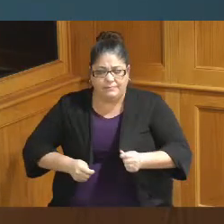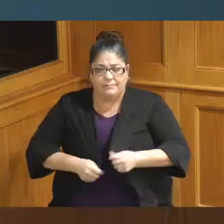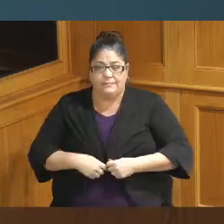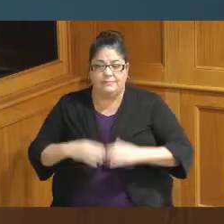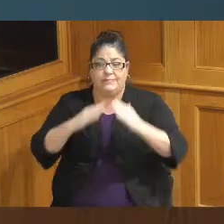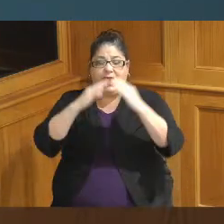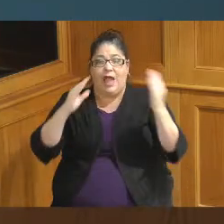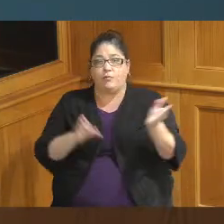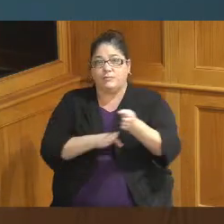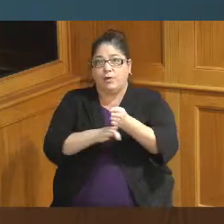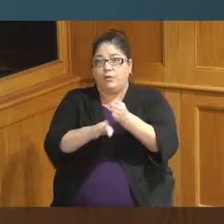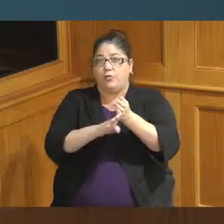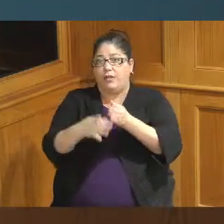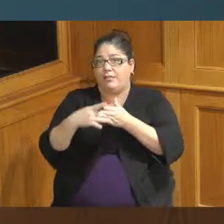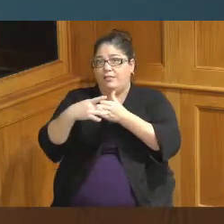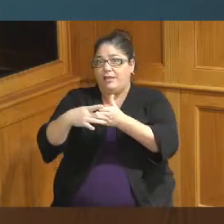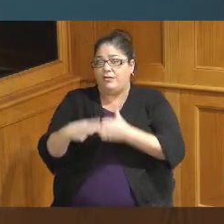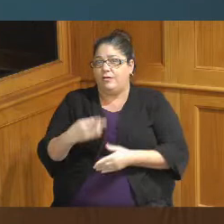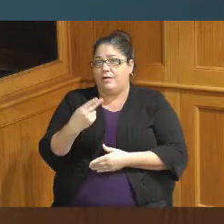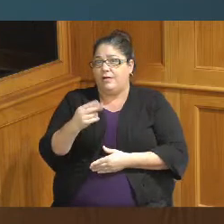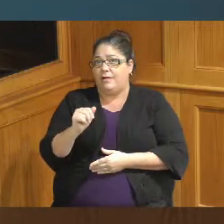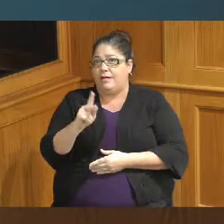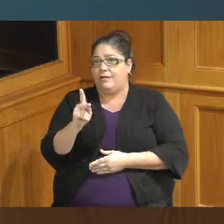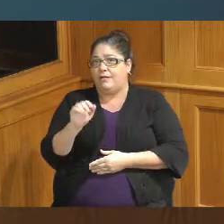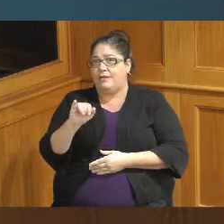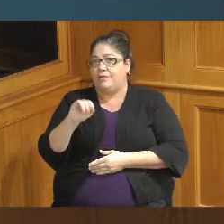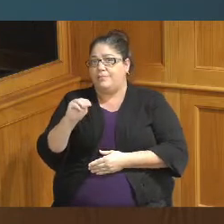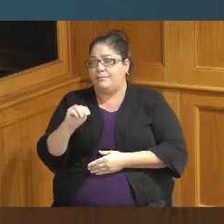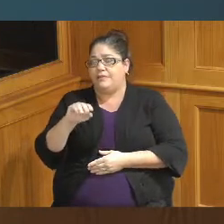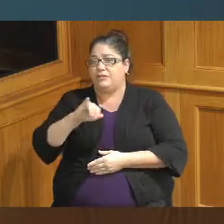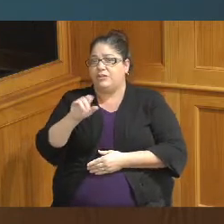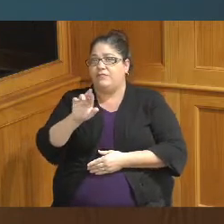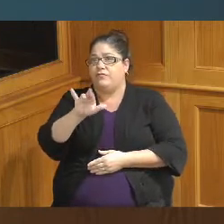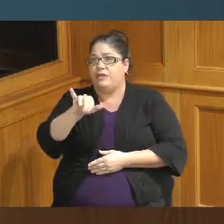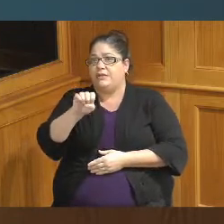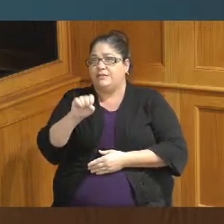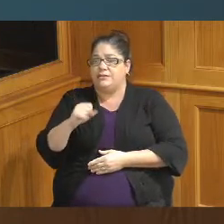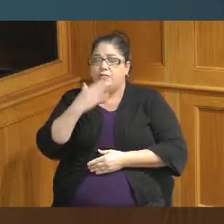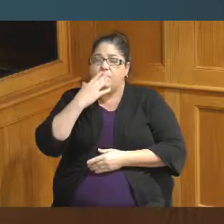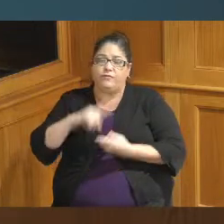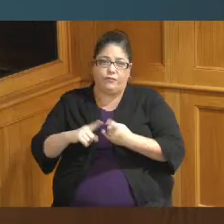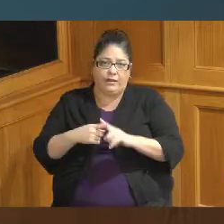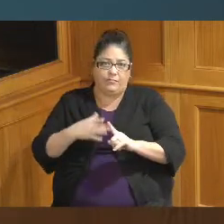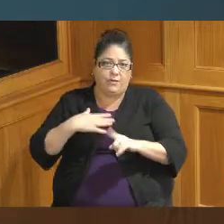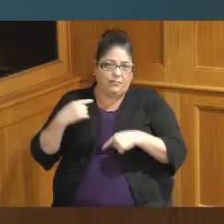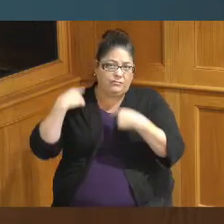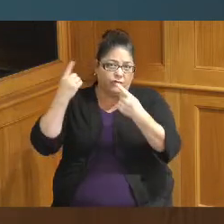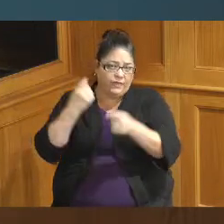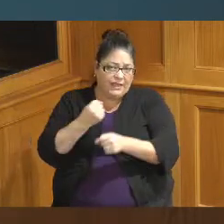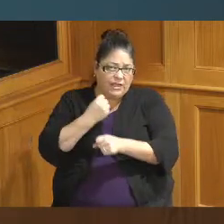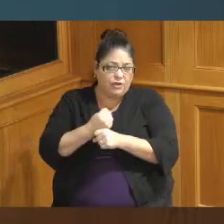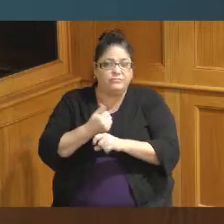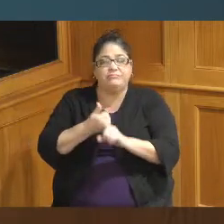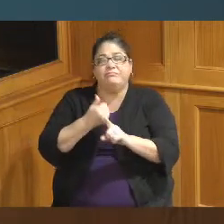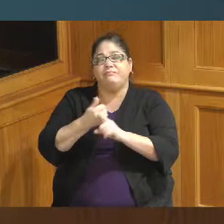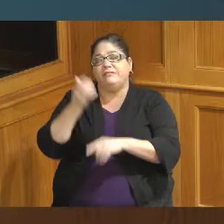leader hakee Jeff who's also a very good friend of mine over the years was the keynote speaker